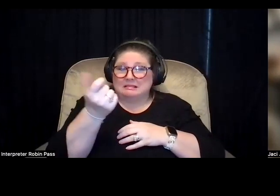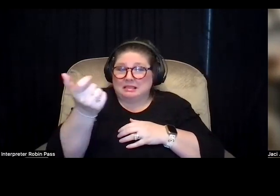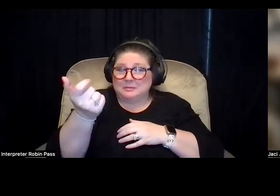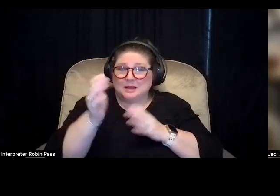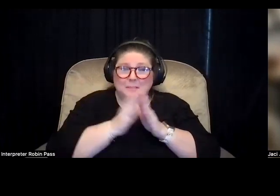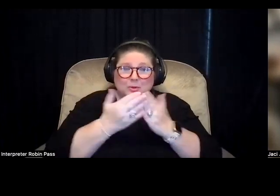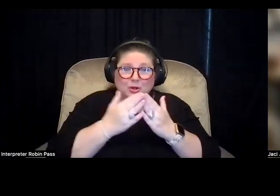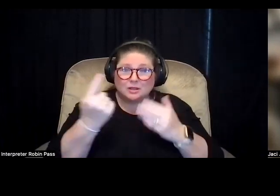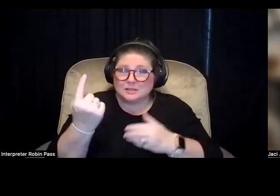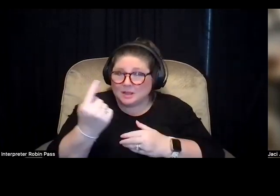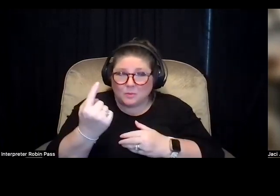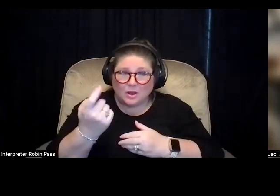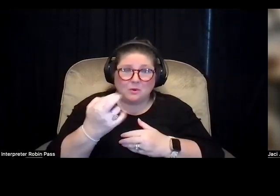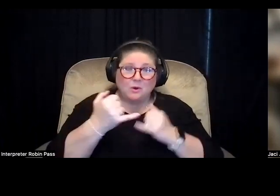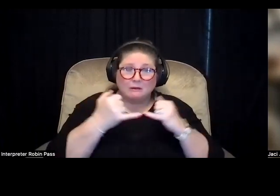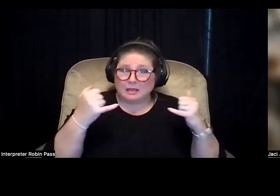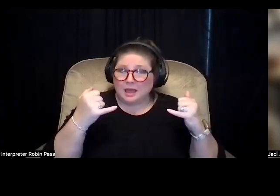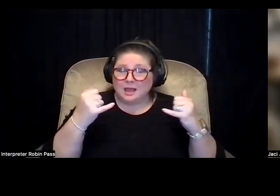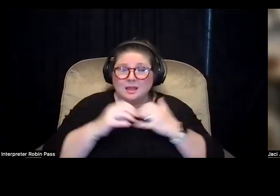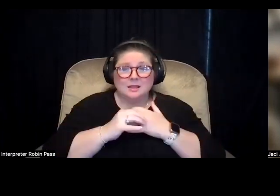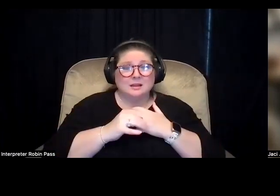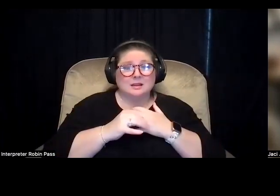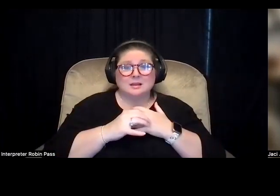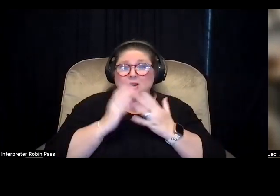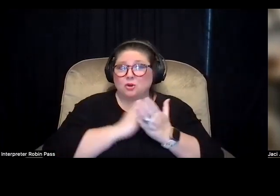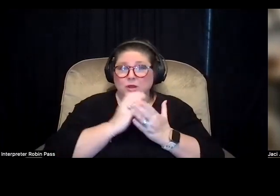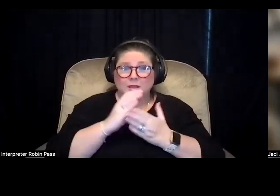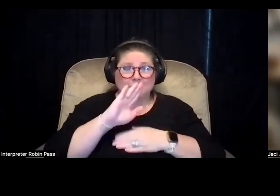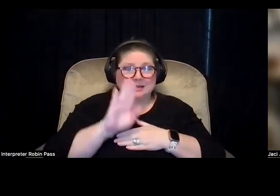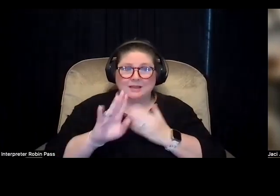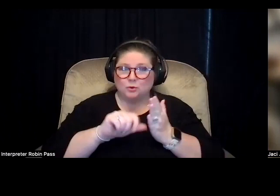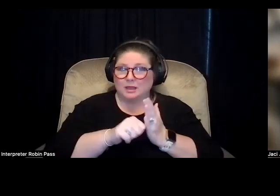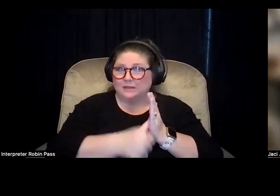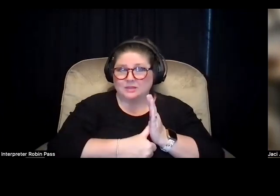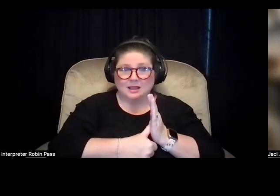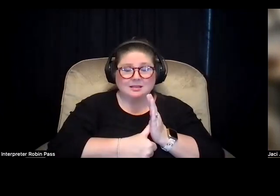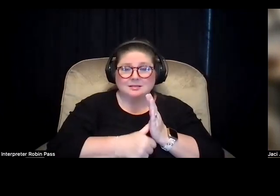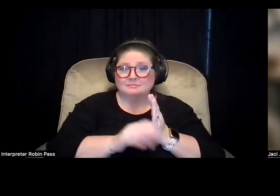somewhere or a line in our curriculum it was never really emphasized and i never really taught it in